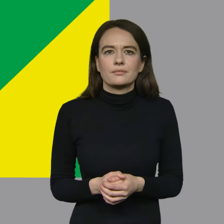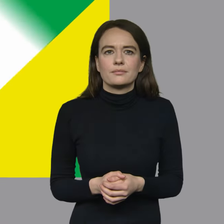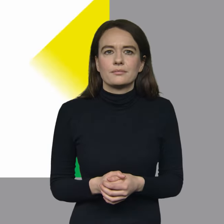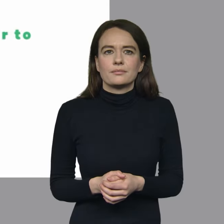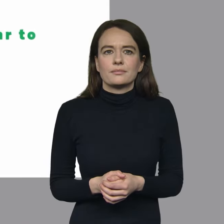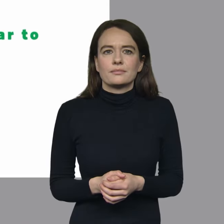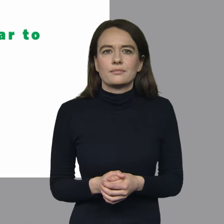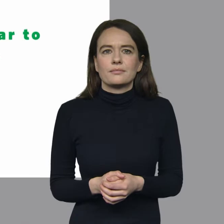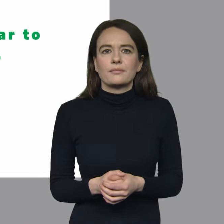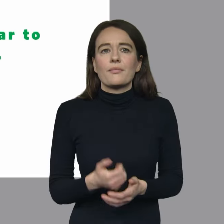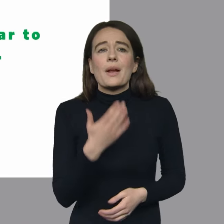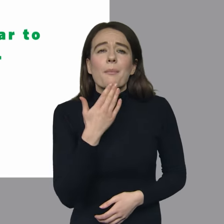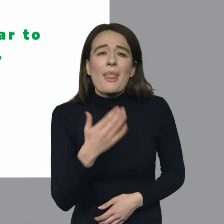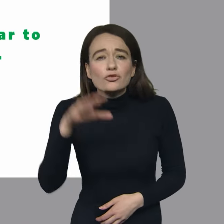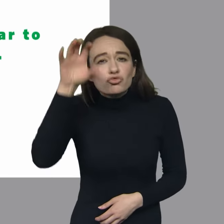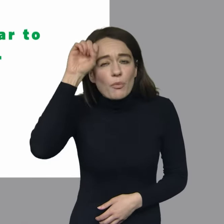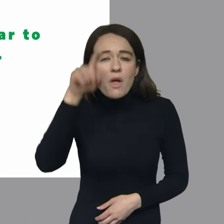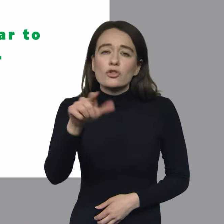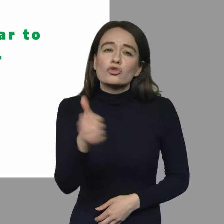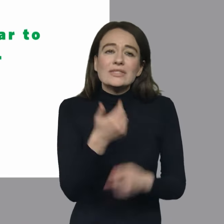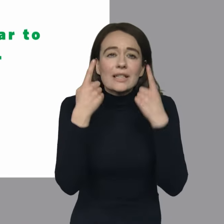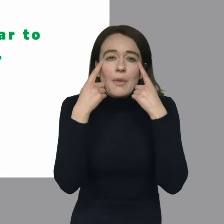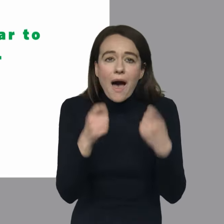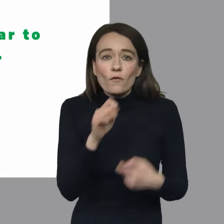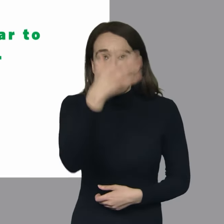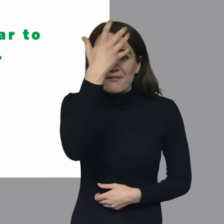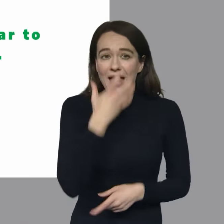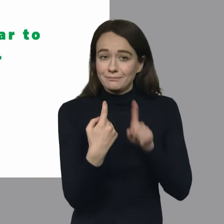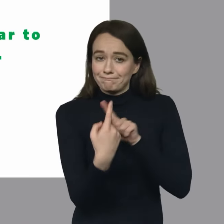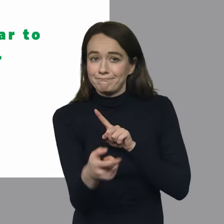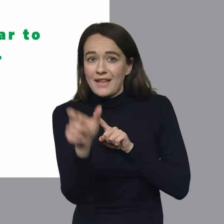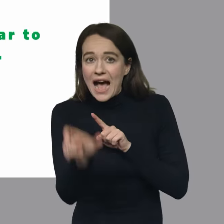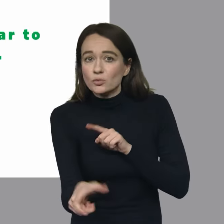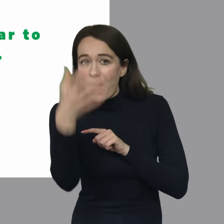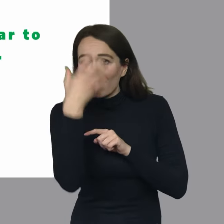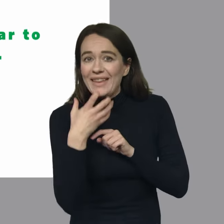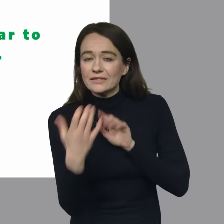Please remember at this time, you should avoid putting your face near to the mouth and nose of a casualty.